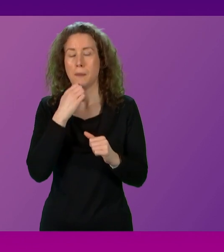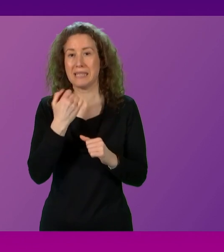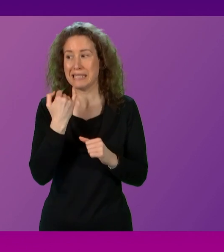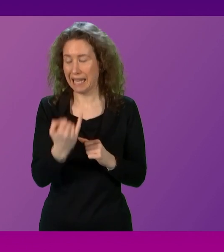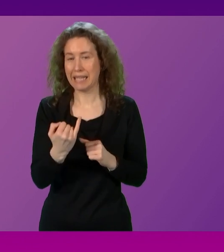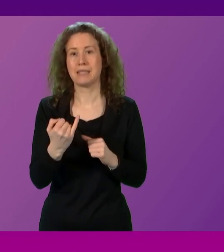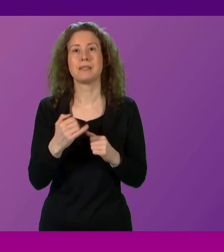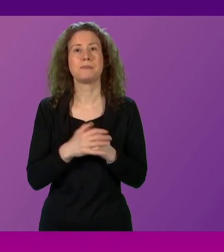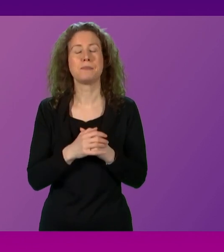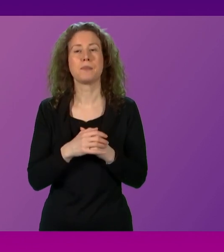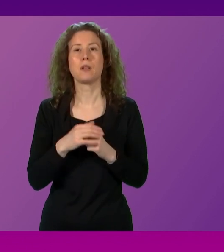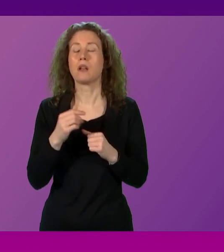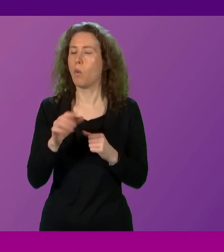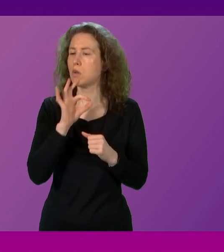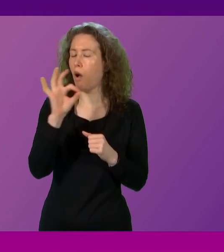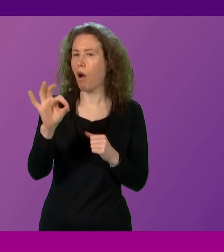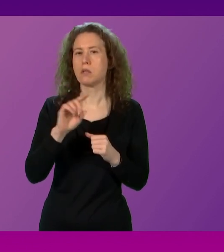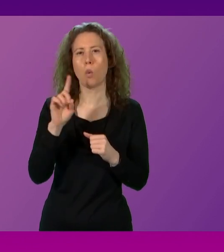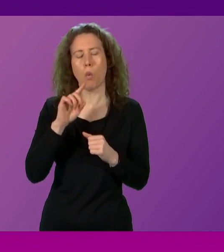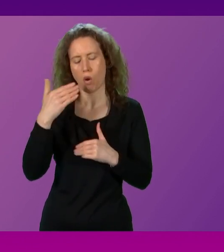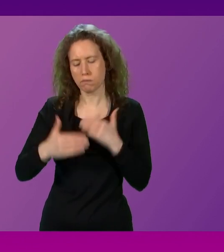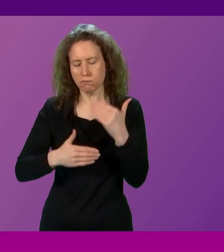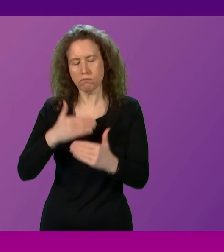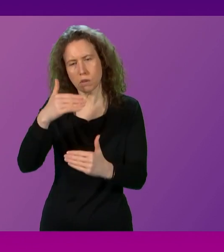To ask the First Minister what steps the Scottish Government is taking to